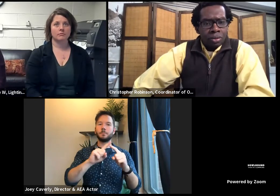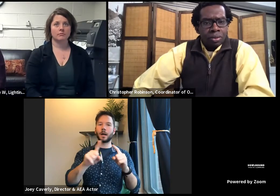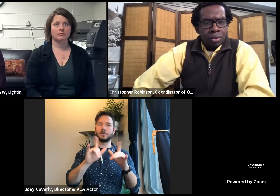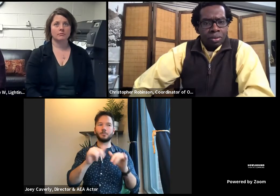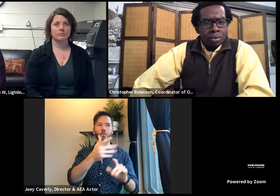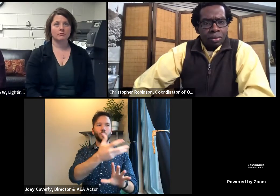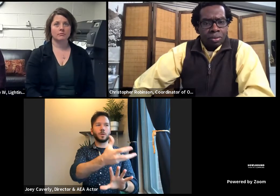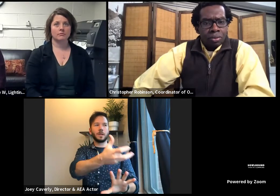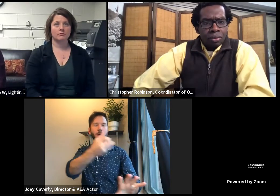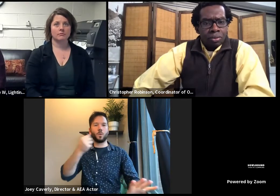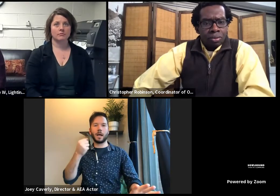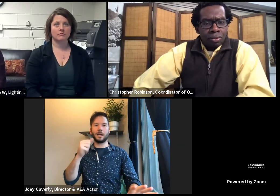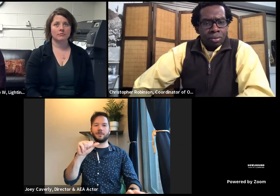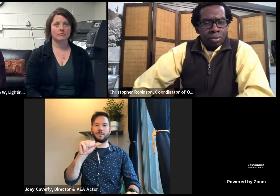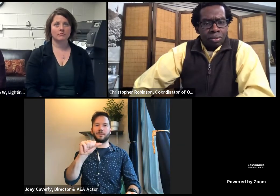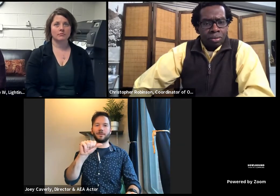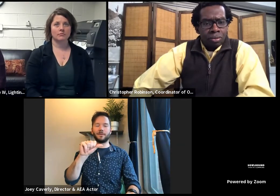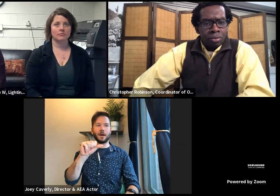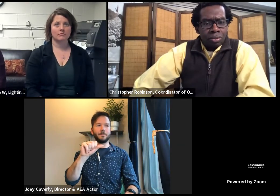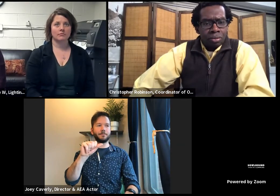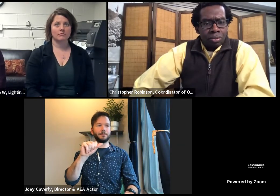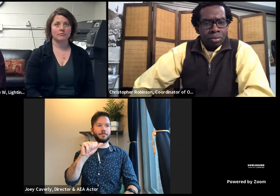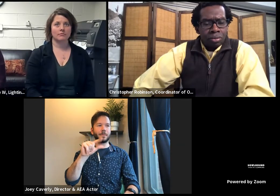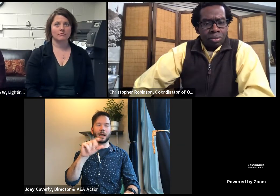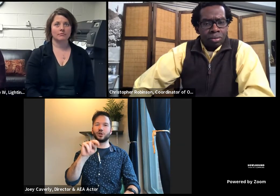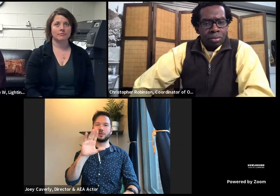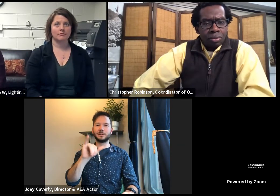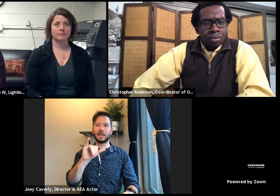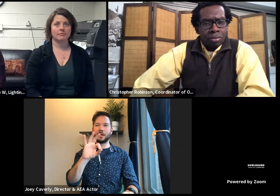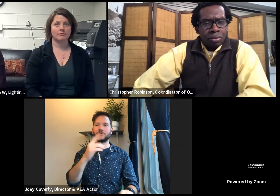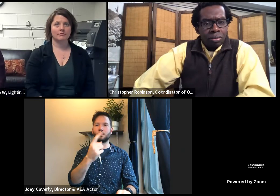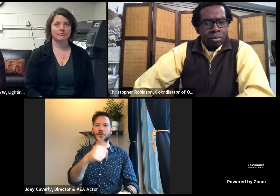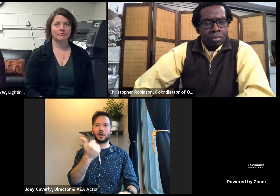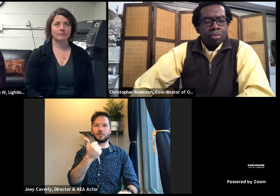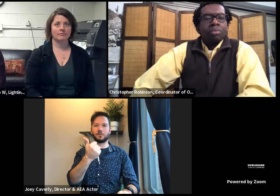There is a fine line between advocacy